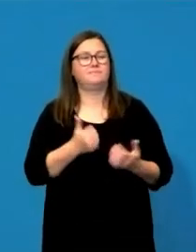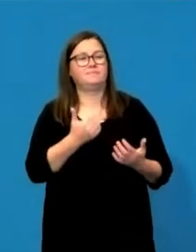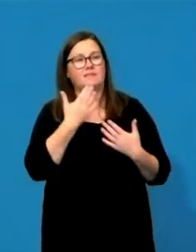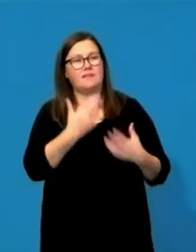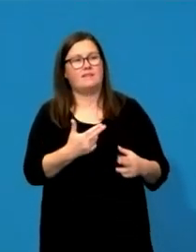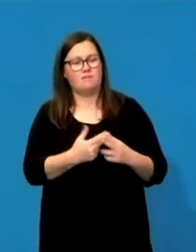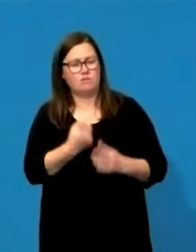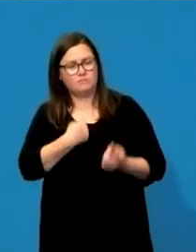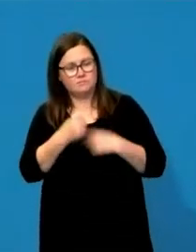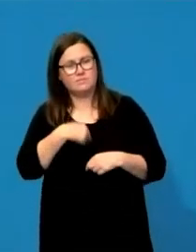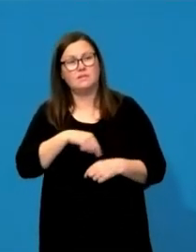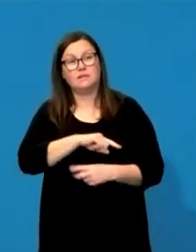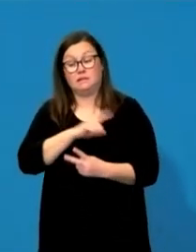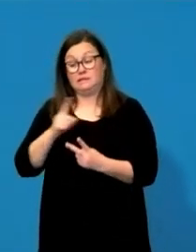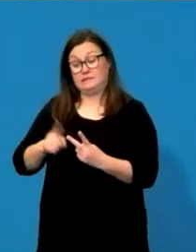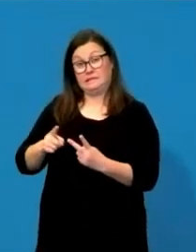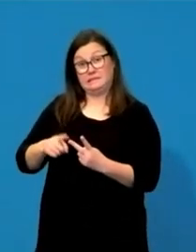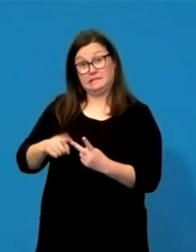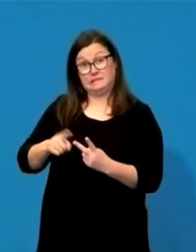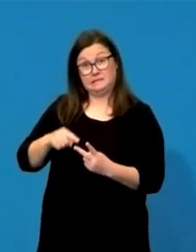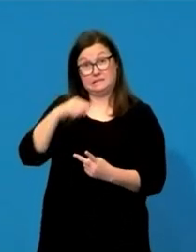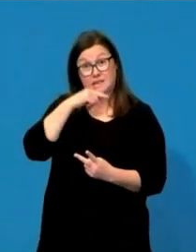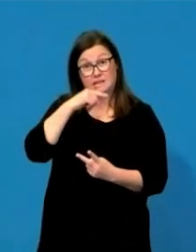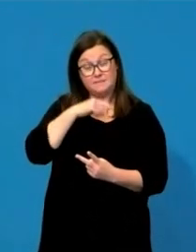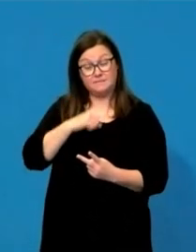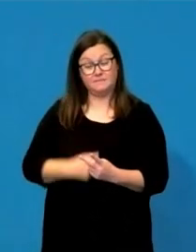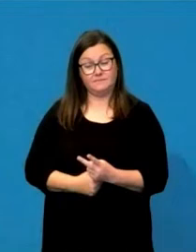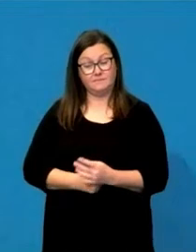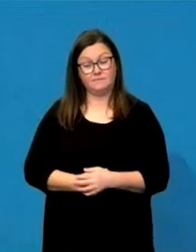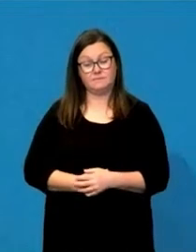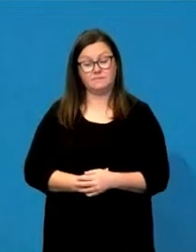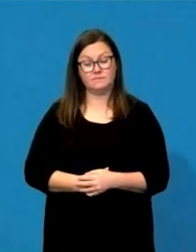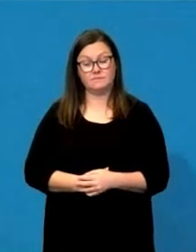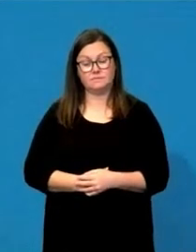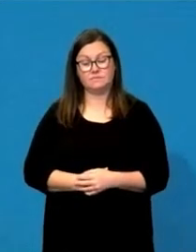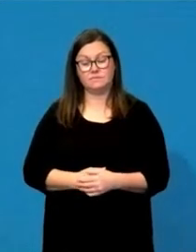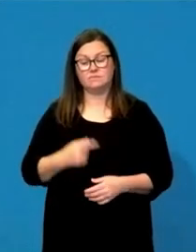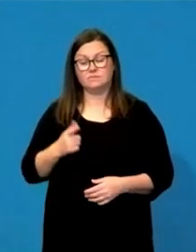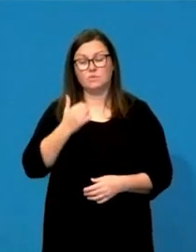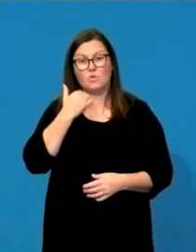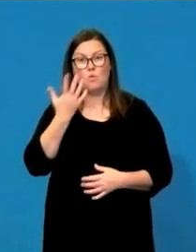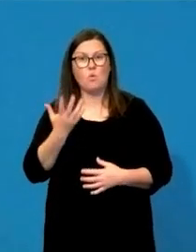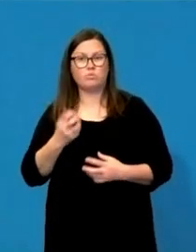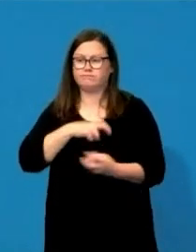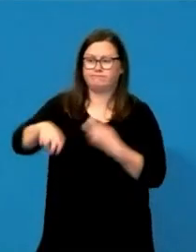And what about your Little Fella? [REDACTED], he's always on the go. He's always running. He's always jumping.